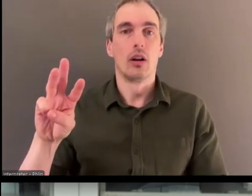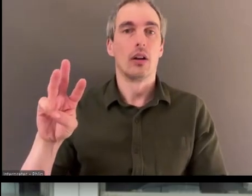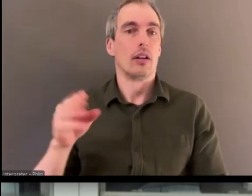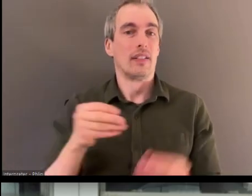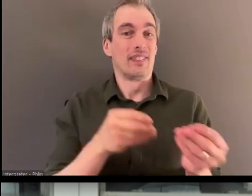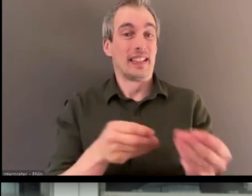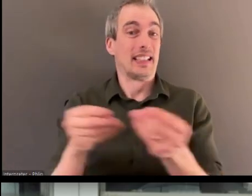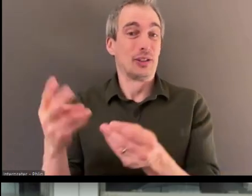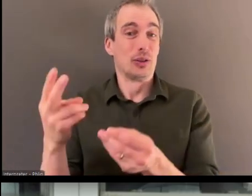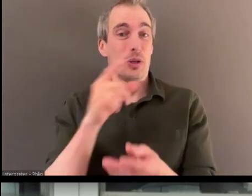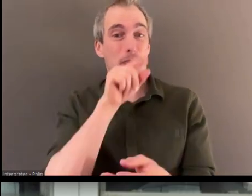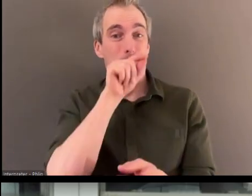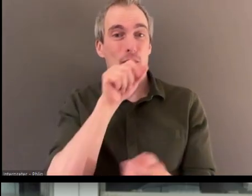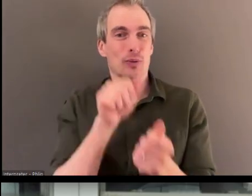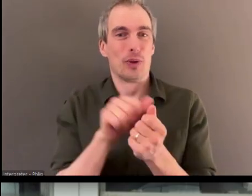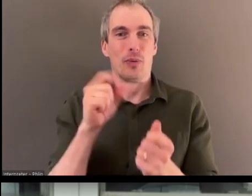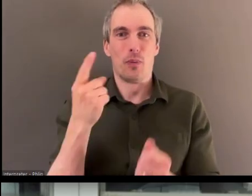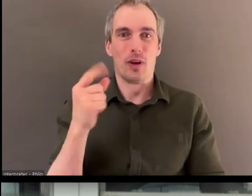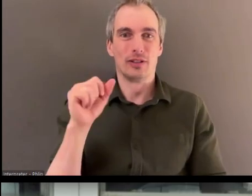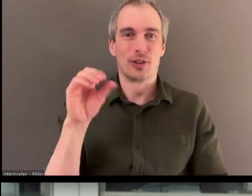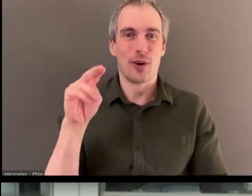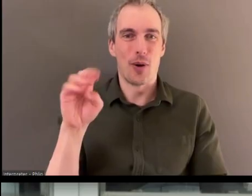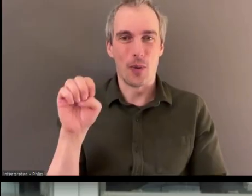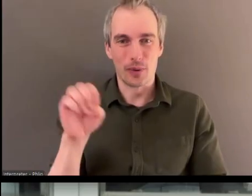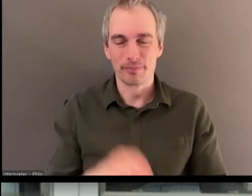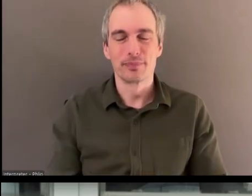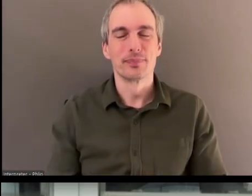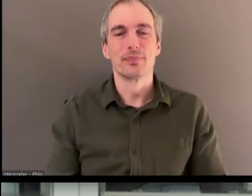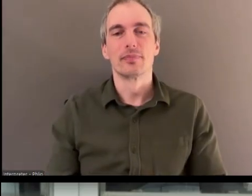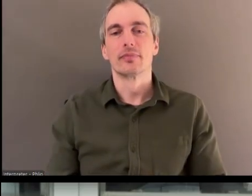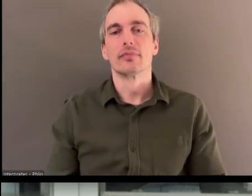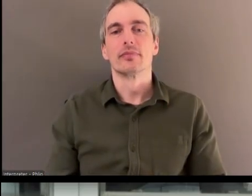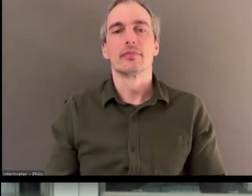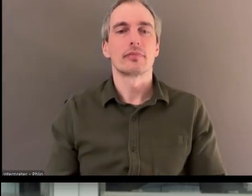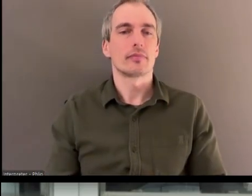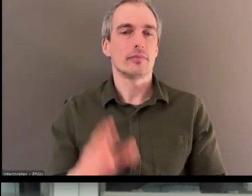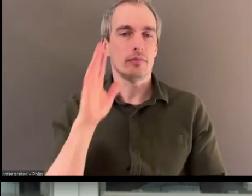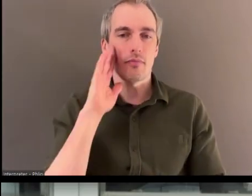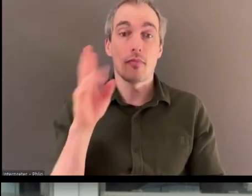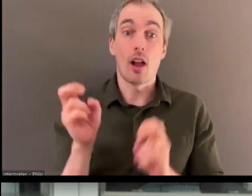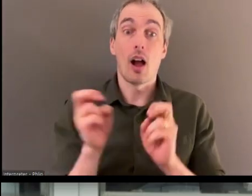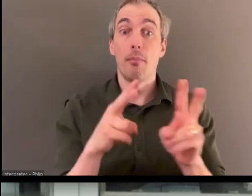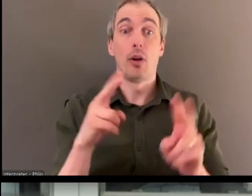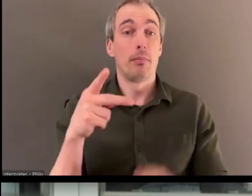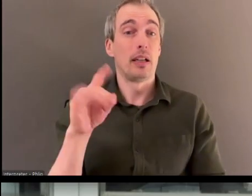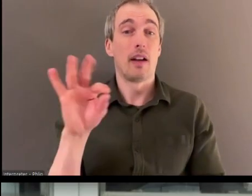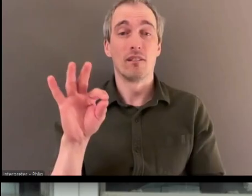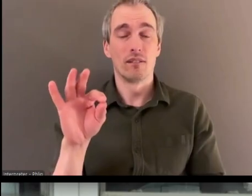PDF it can create their Canvas page they don't have to deal with Canvas and that Canvas page is accessible.